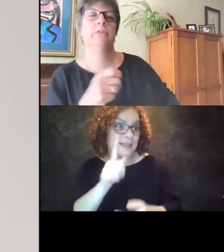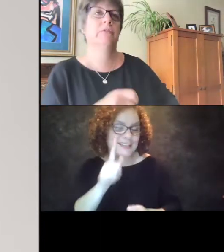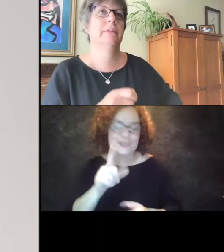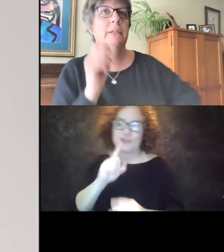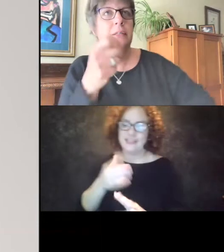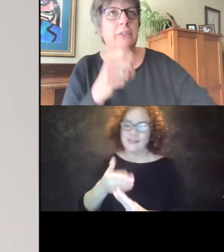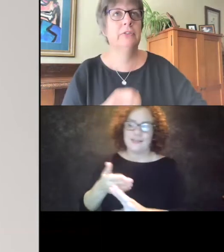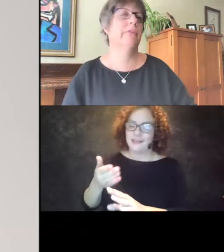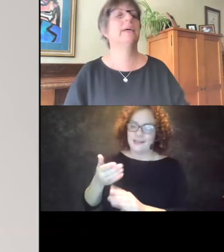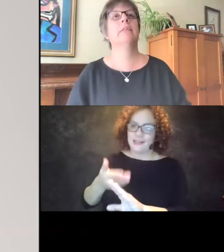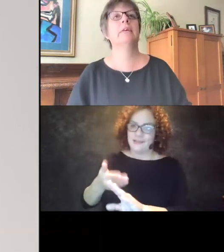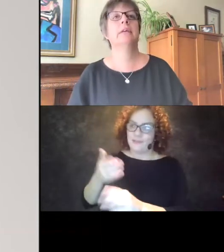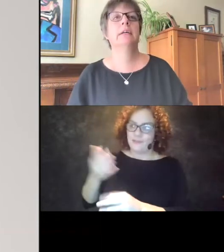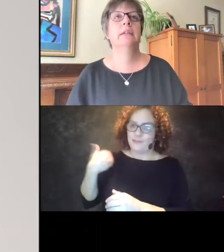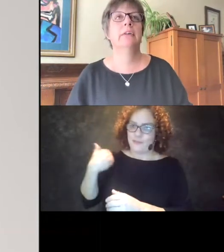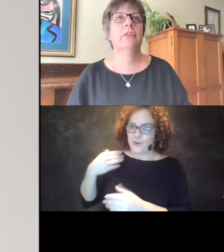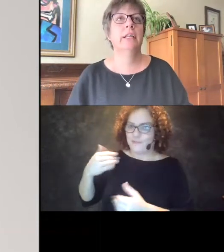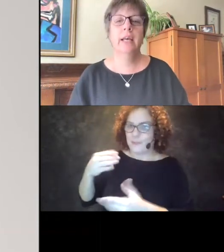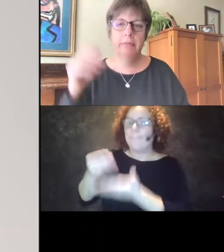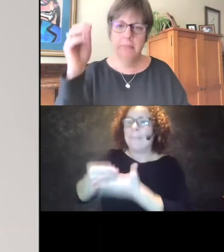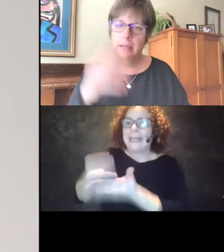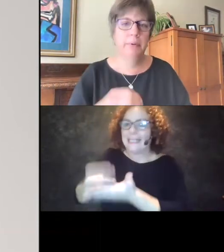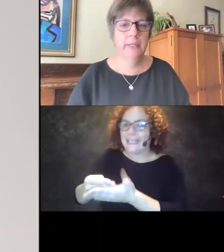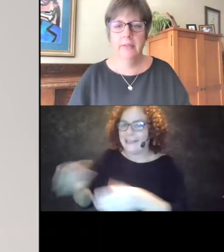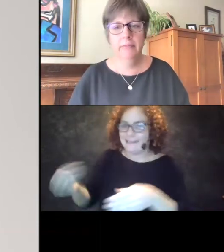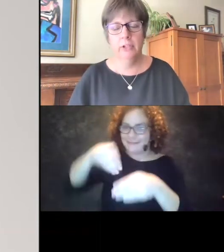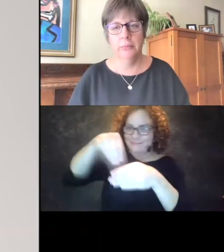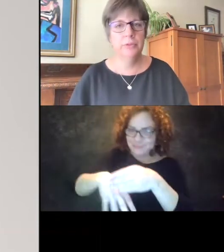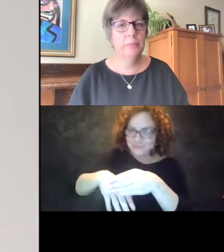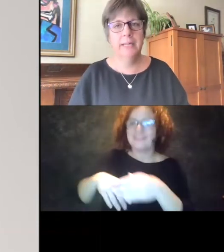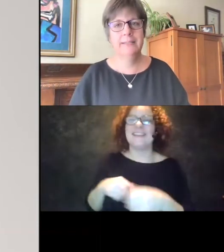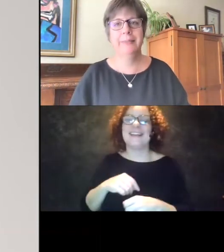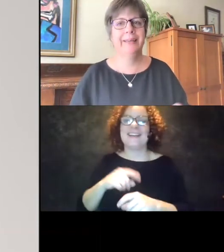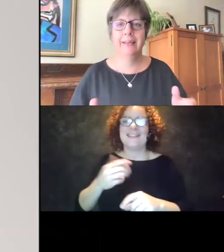show that to the lunch lady and and put it in the envelope. So it might seem like it